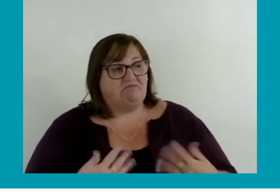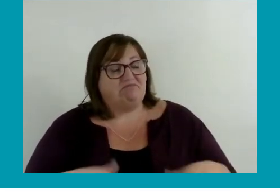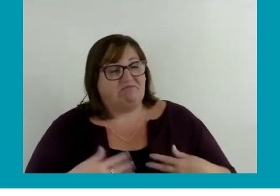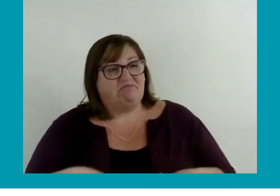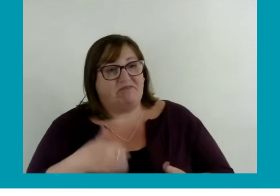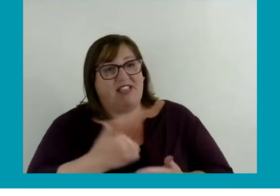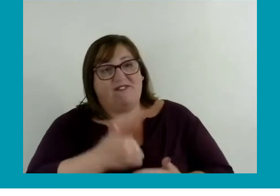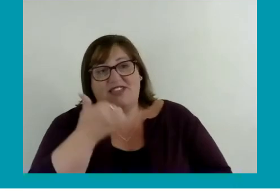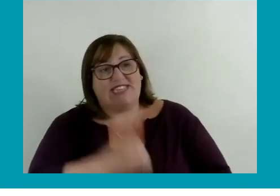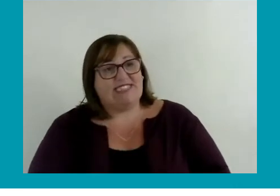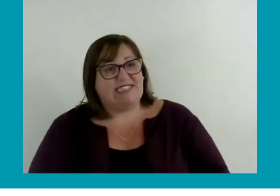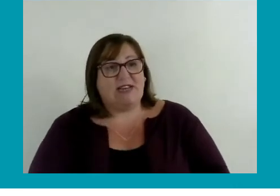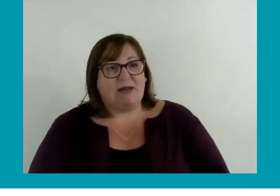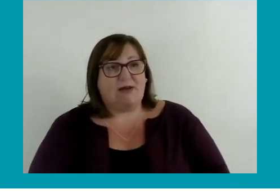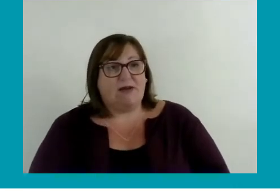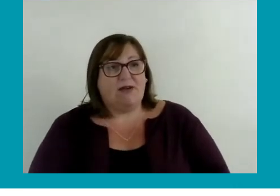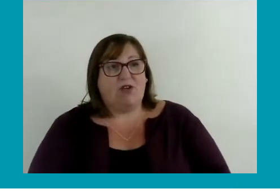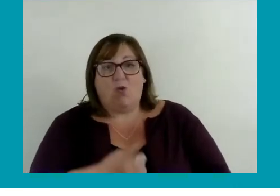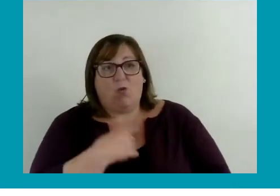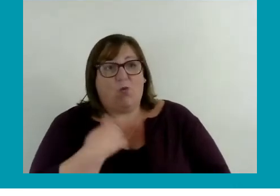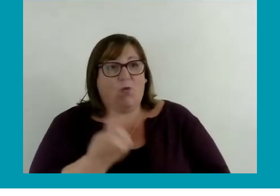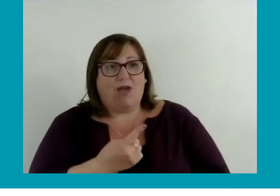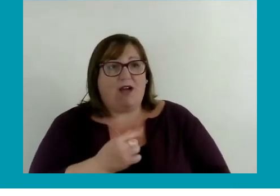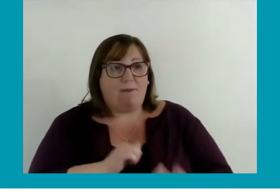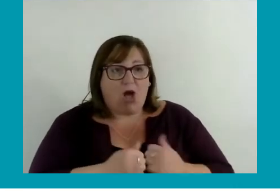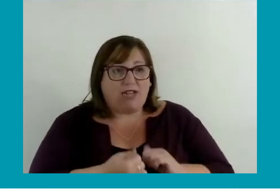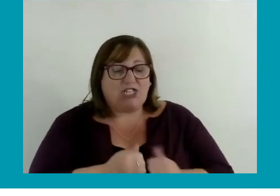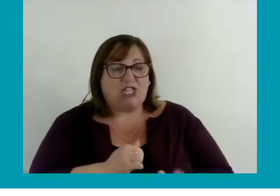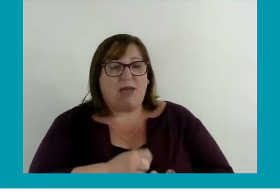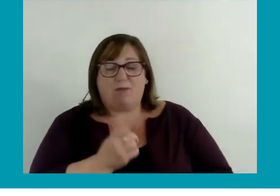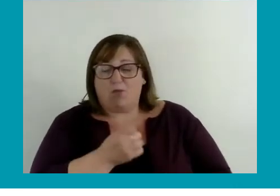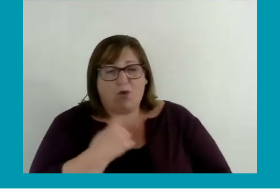we will have to get to know each other this is a great example of how your employer is getting